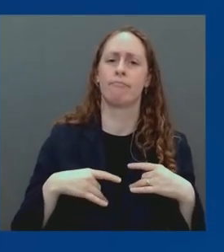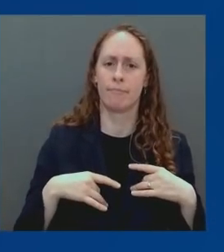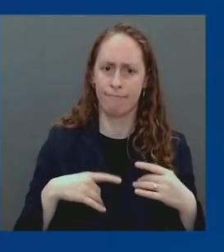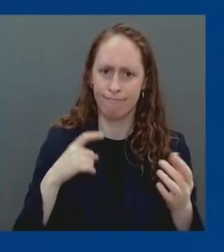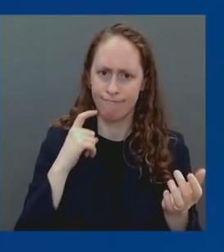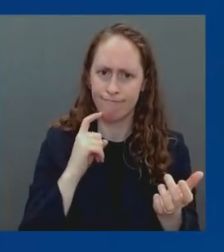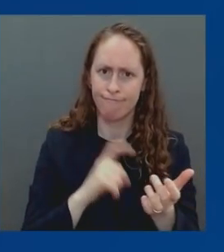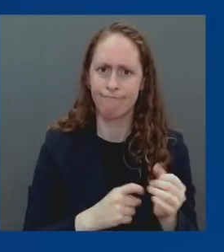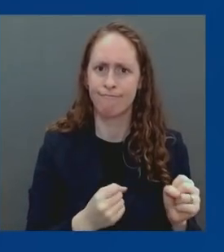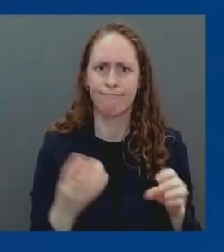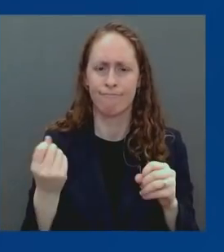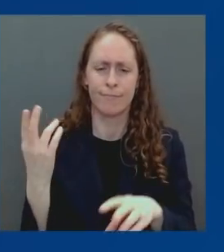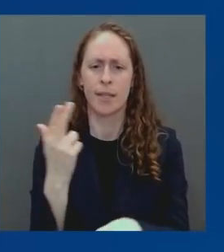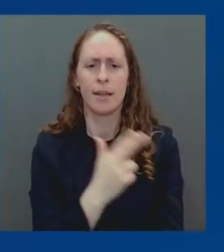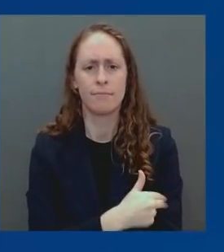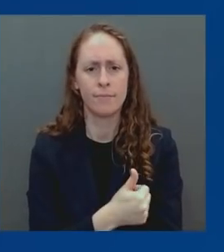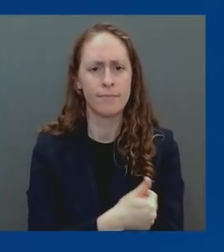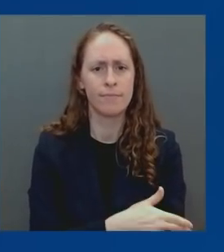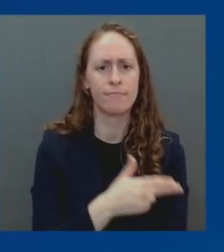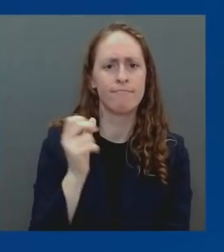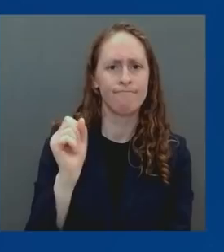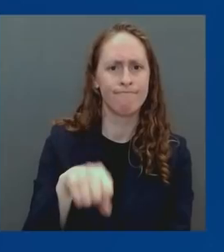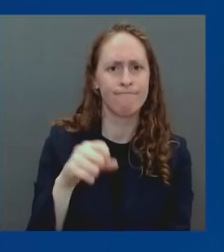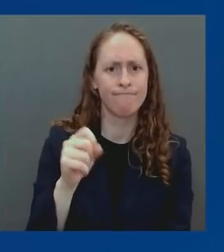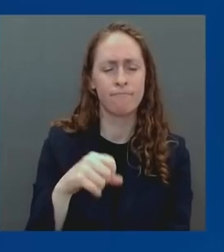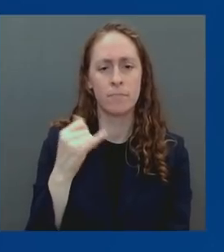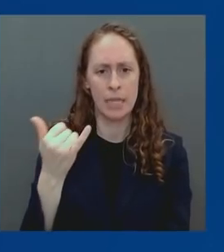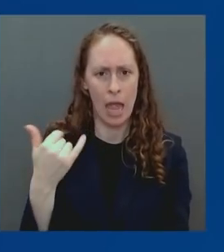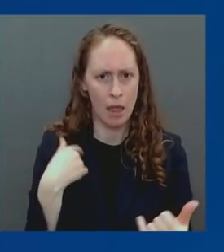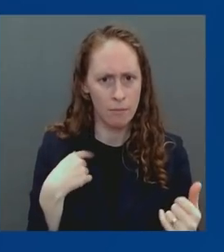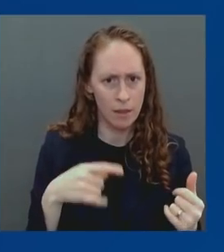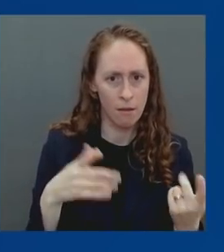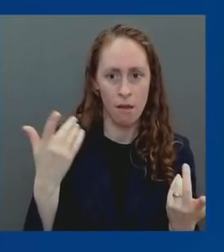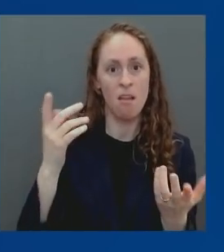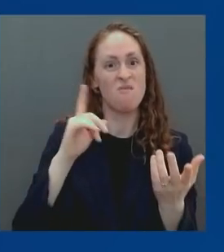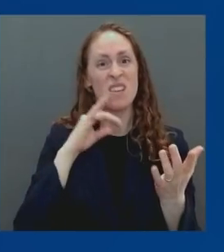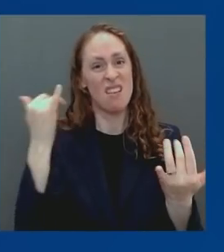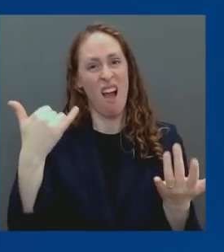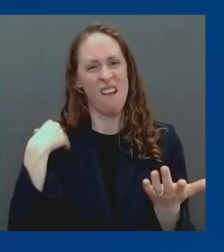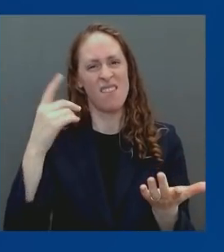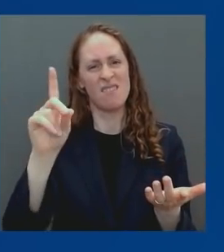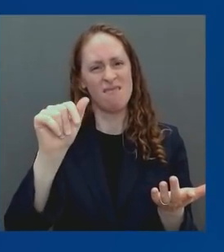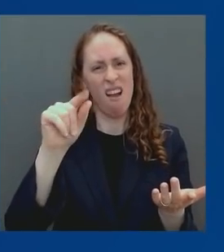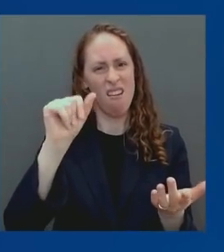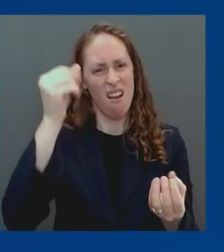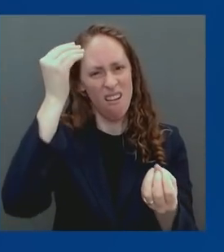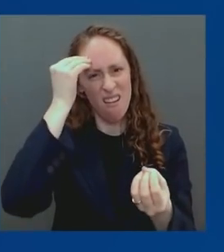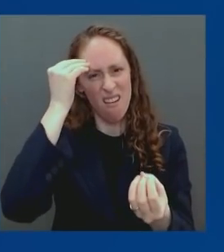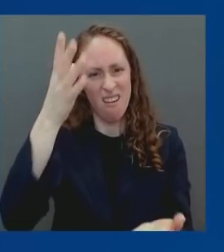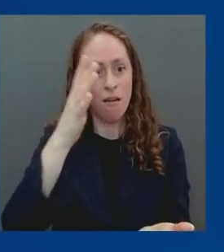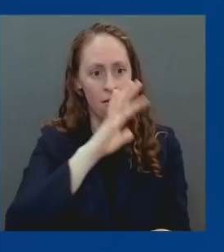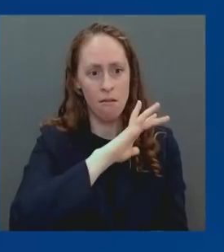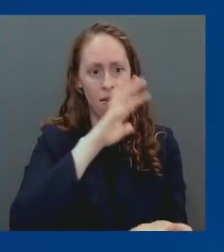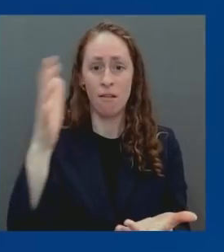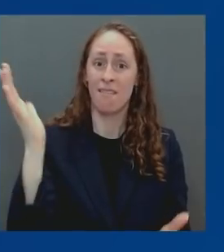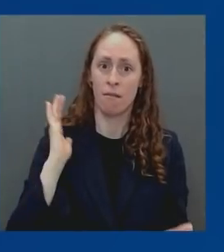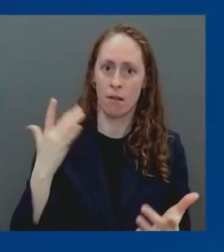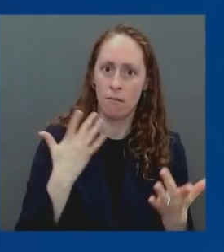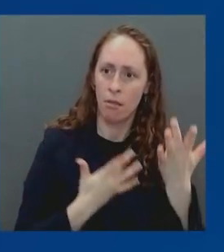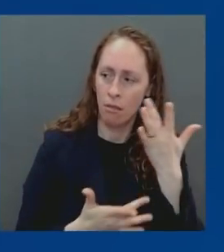additional clinical data that we did not have in December. Whether that changes the risk-benefit profile is what the FDA will be assessing.